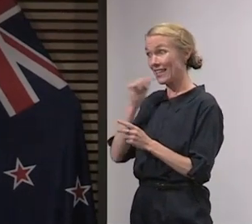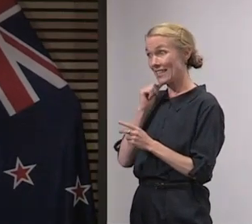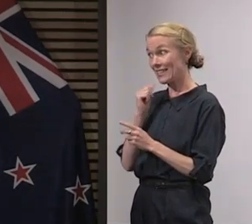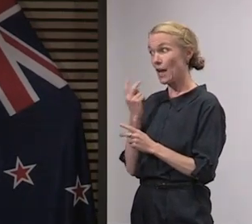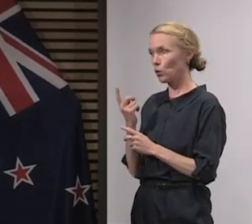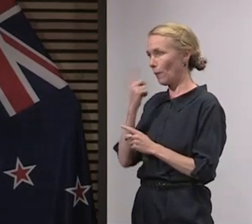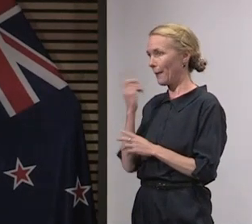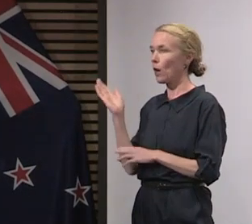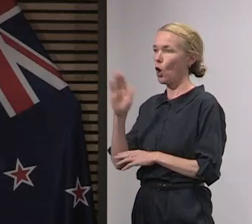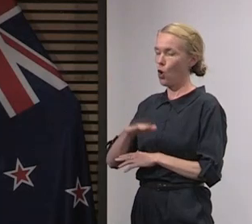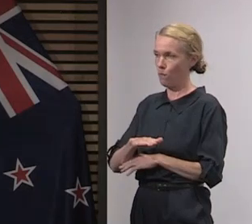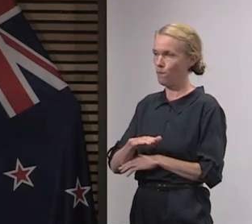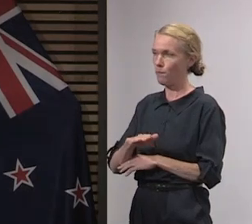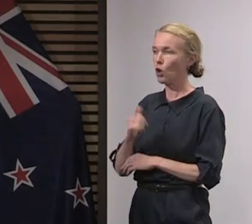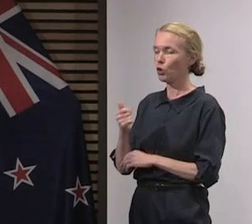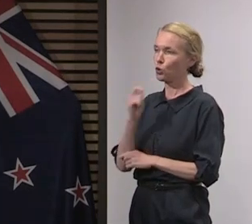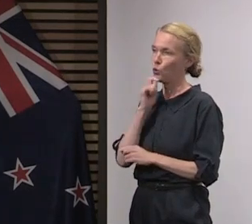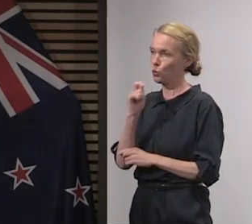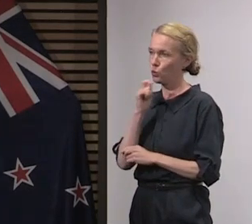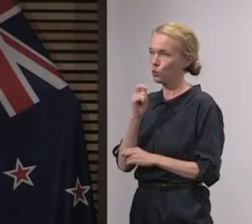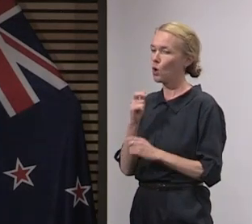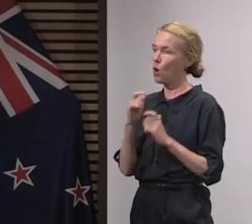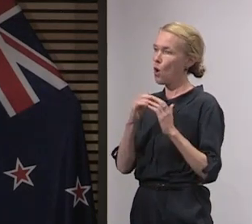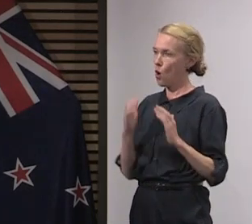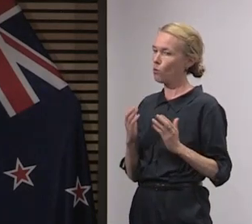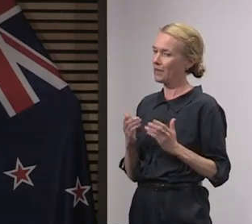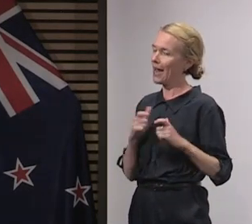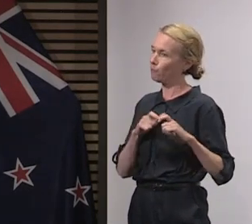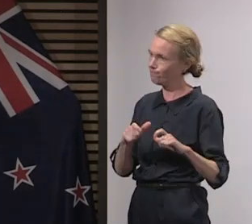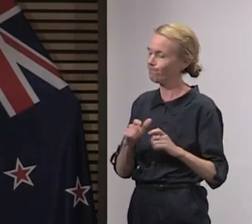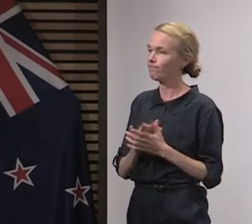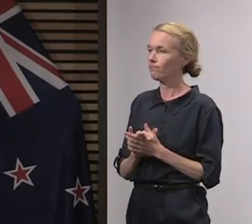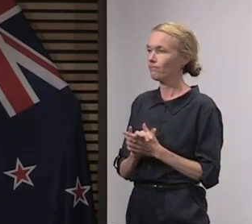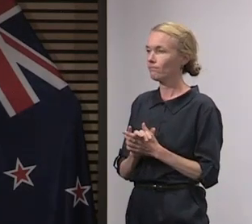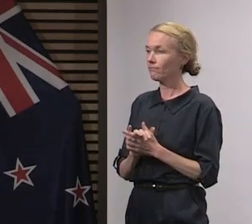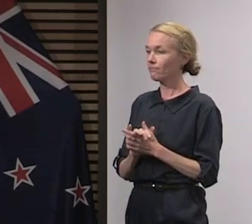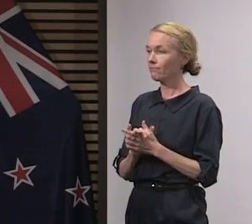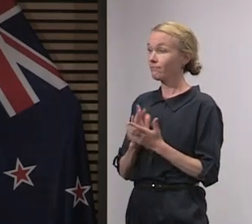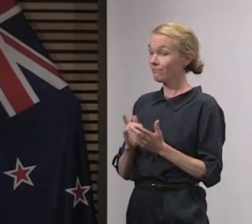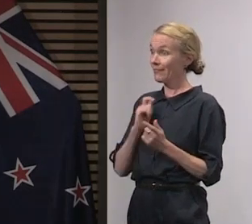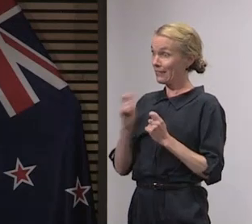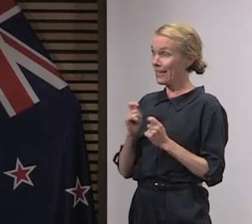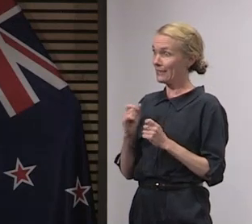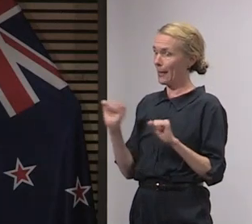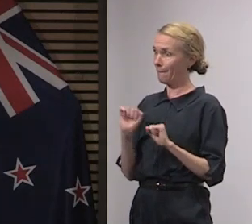critical condition and two people have been discharged since - from hospital since